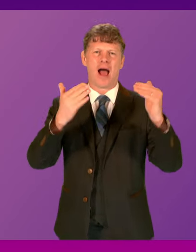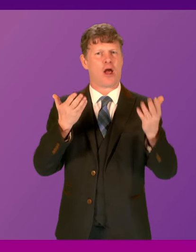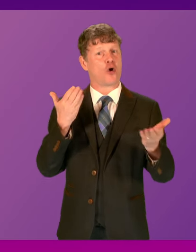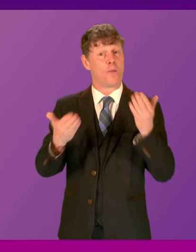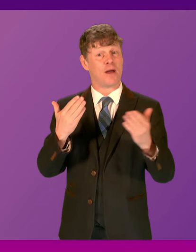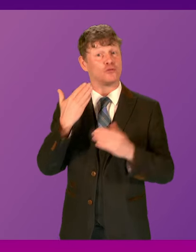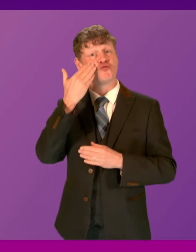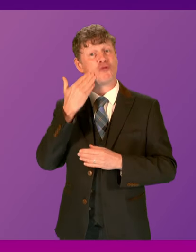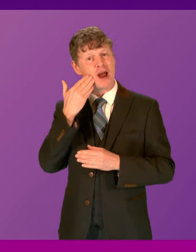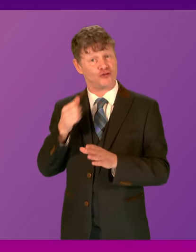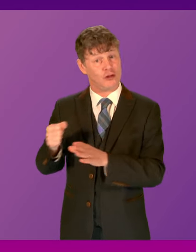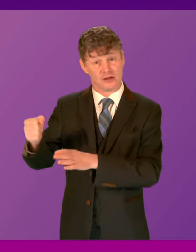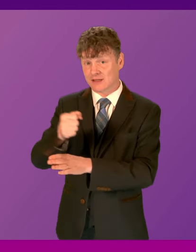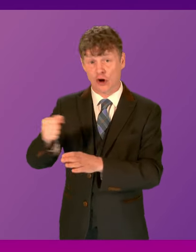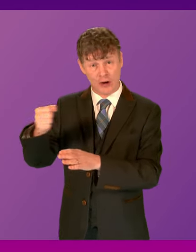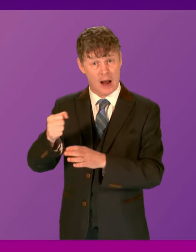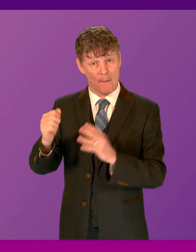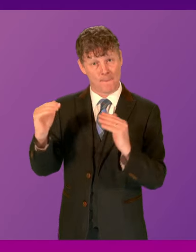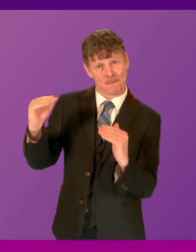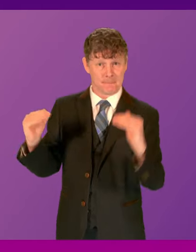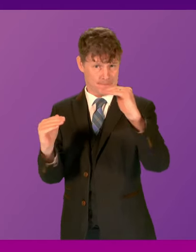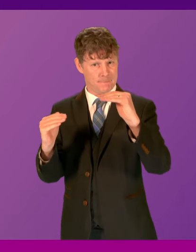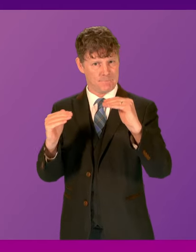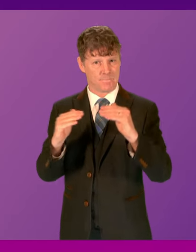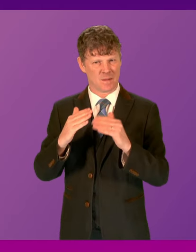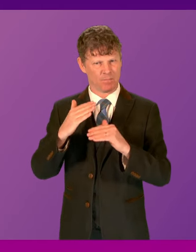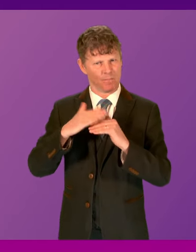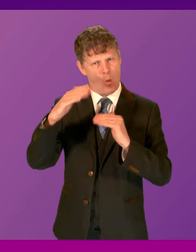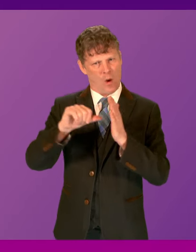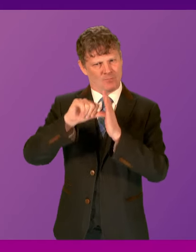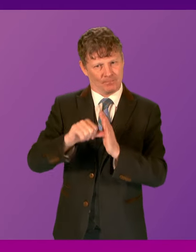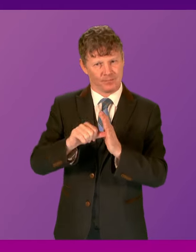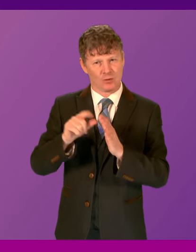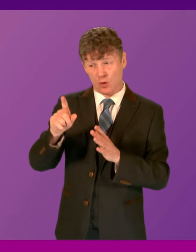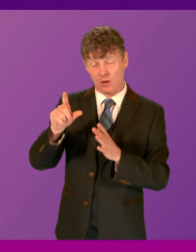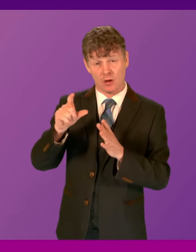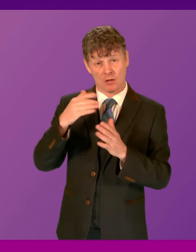stirring-up offence. I say to Douglas Ross that it is incredibly important that we all, in memory of